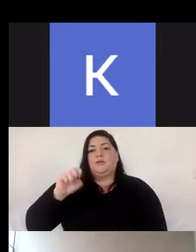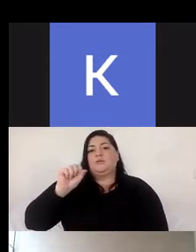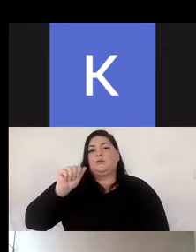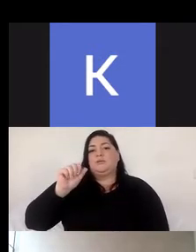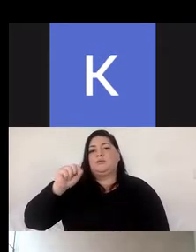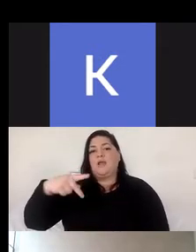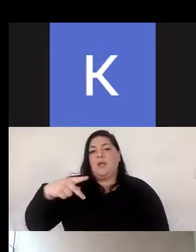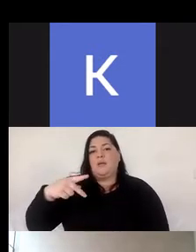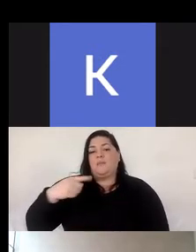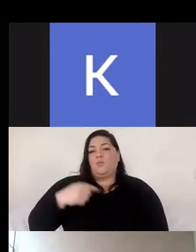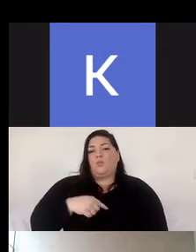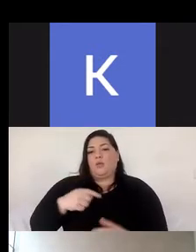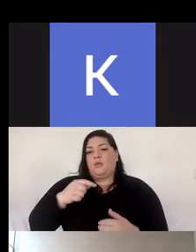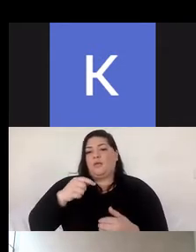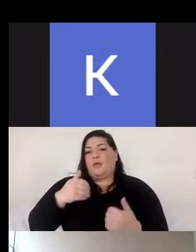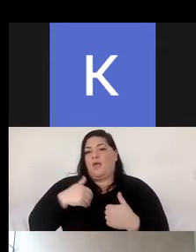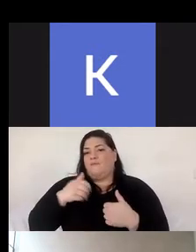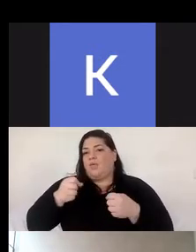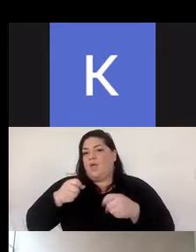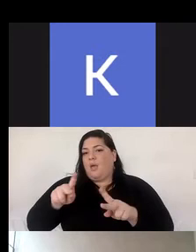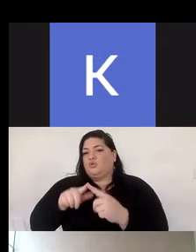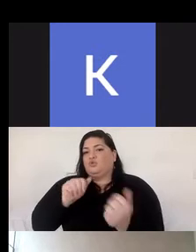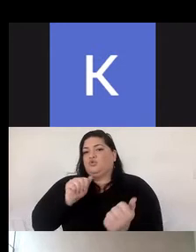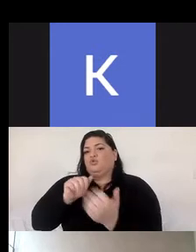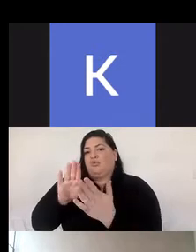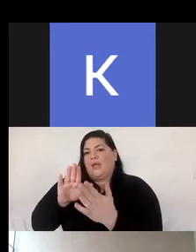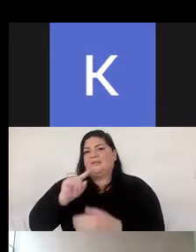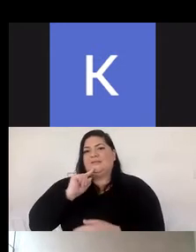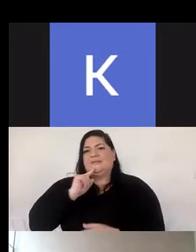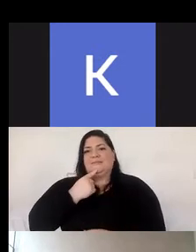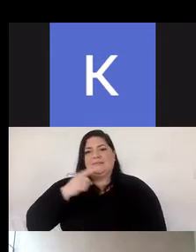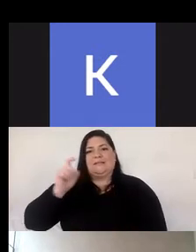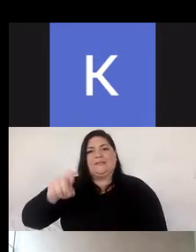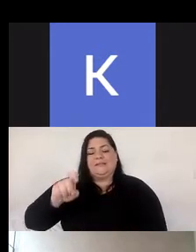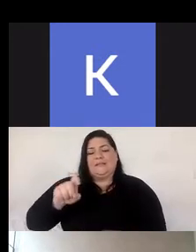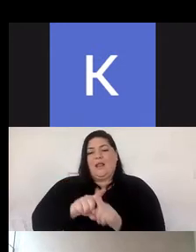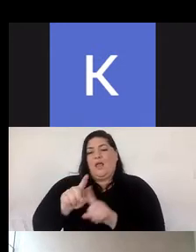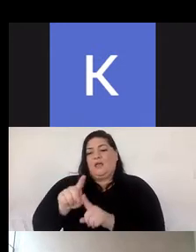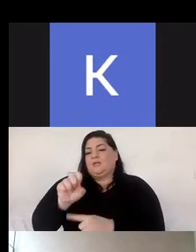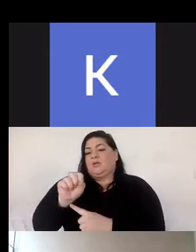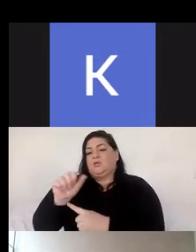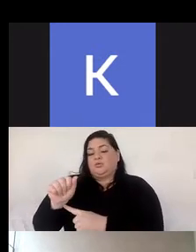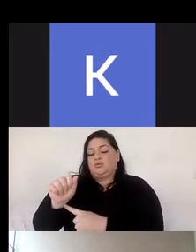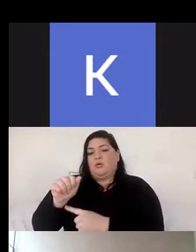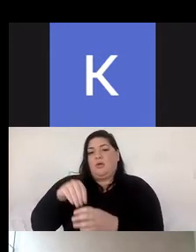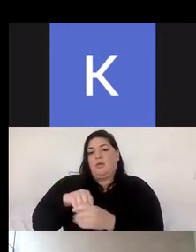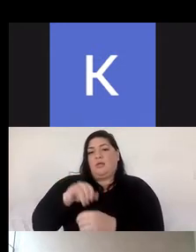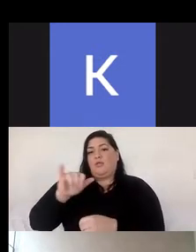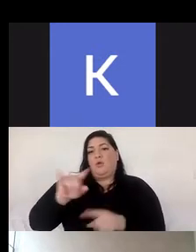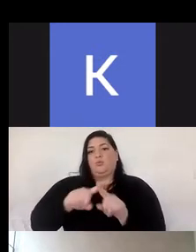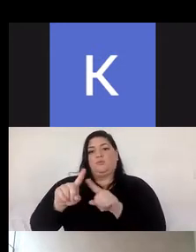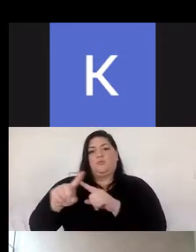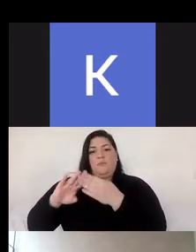we hadn't had the opportunity to address such a critical need as sexual assault in the communities that we serve.